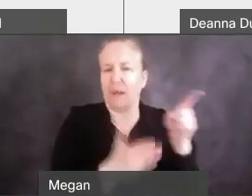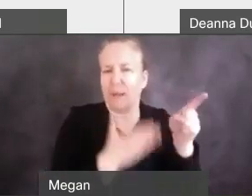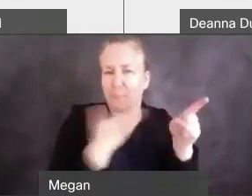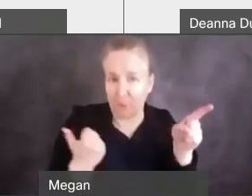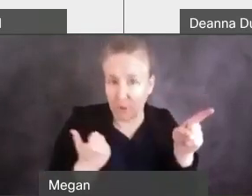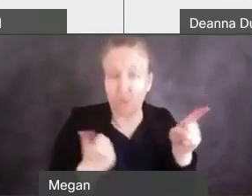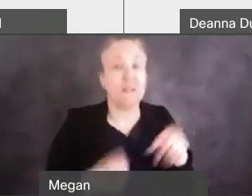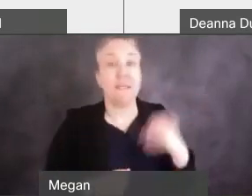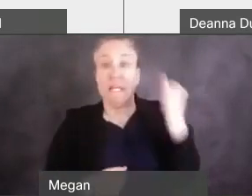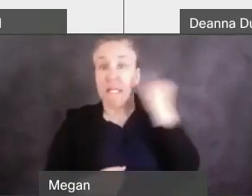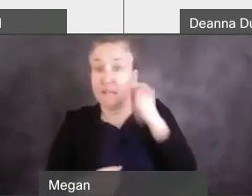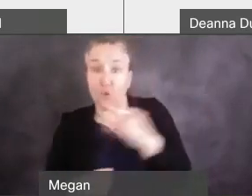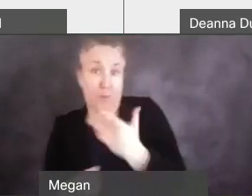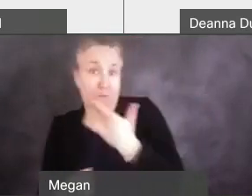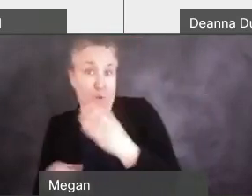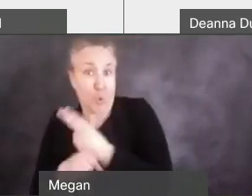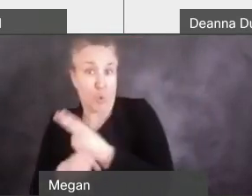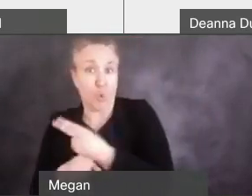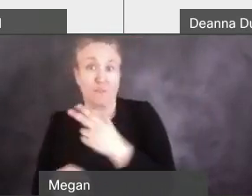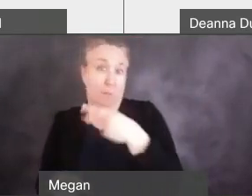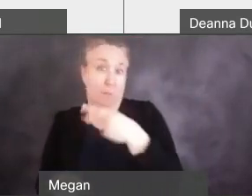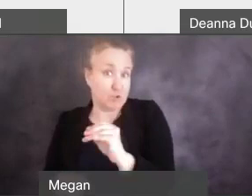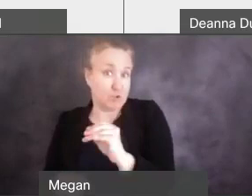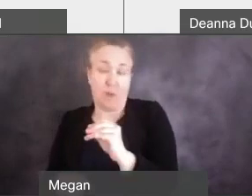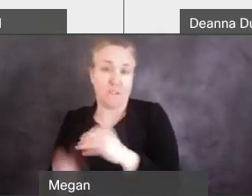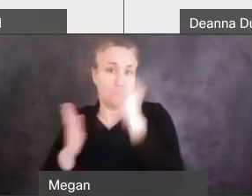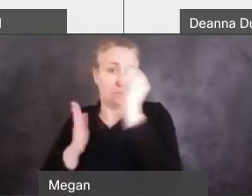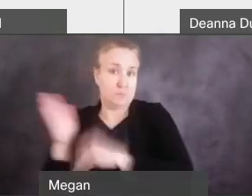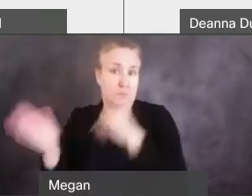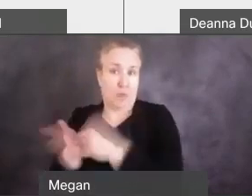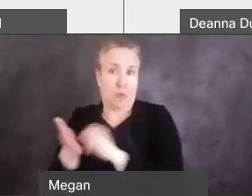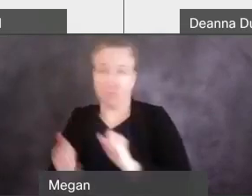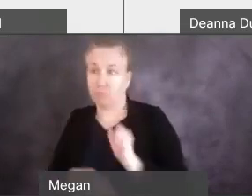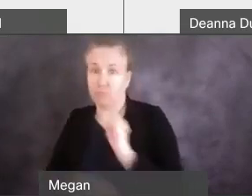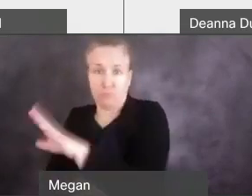people want to use the Postal Service, we will receive it and we will get it in.